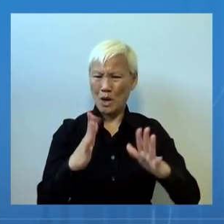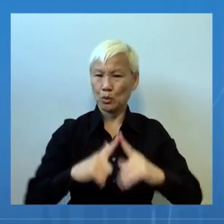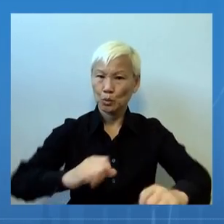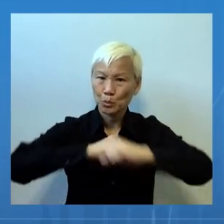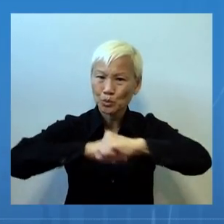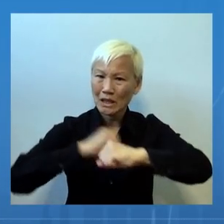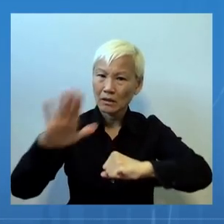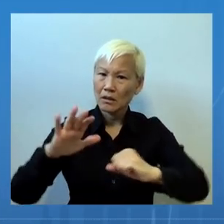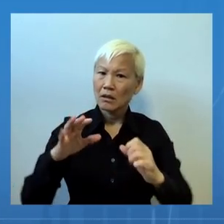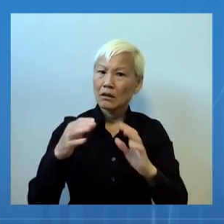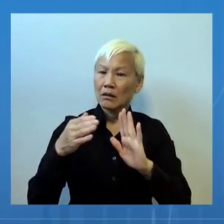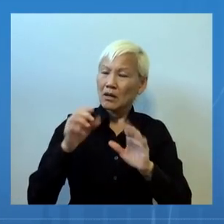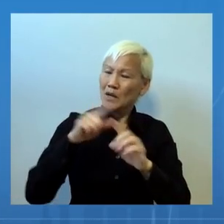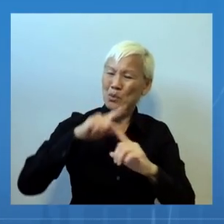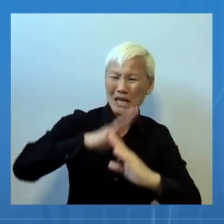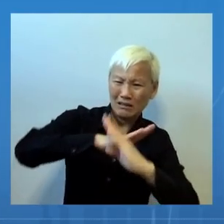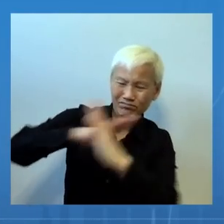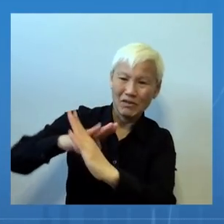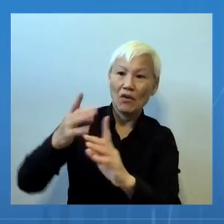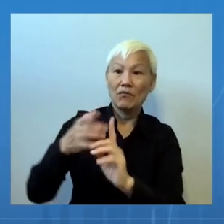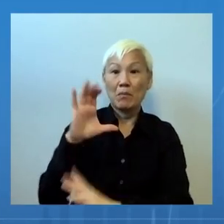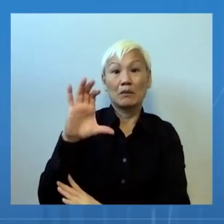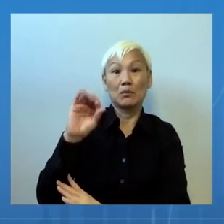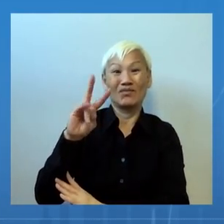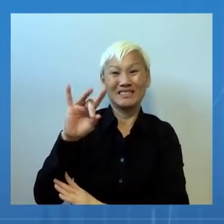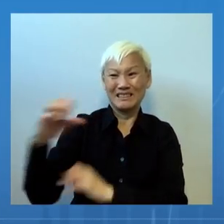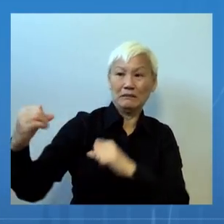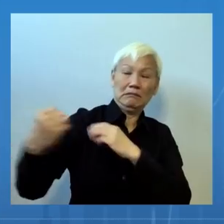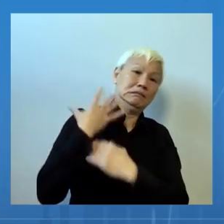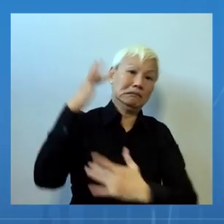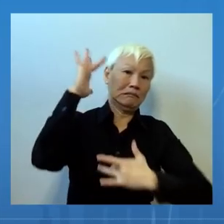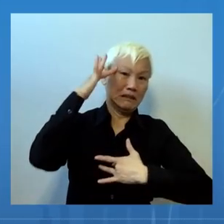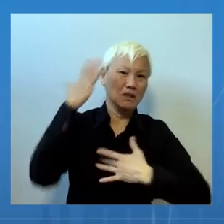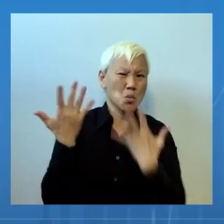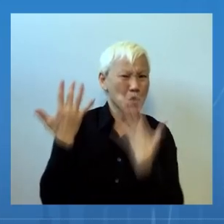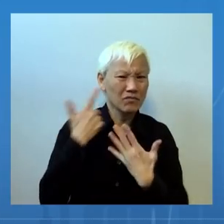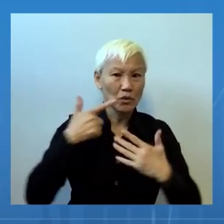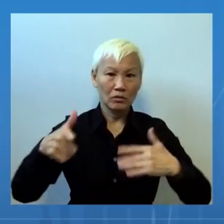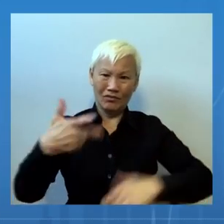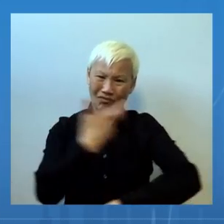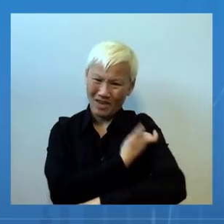We are eagerly awaiting vaccines for our children, but, while we do so, we must continue to do all that